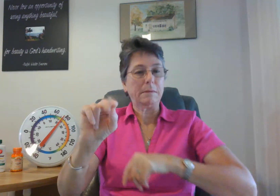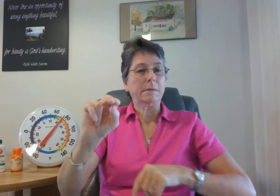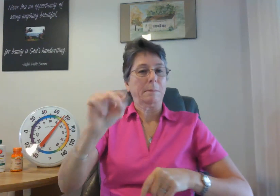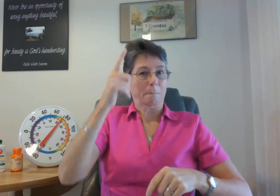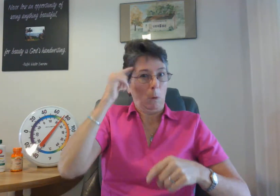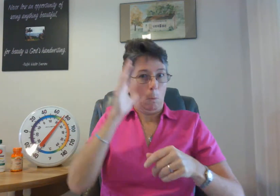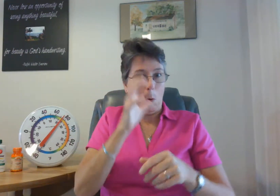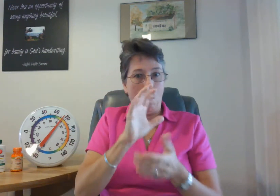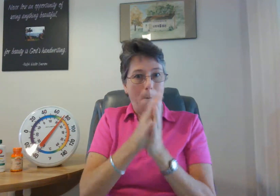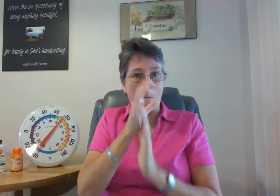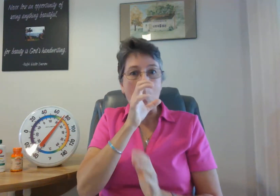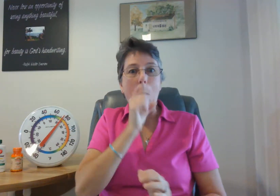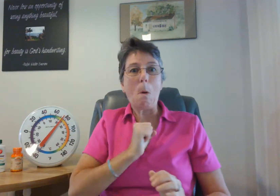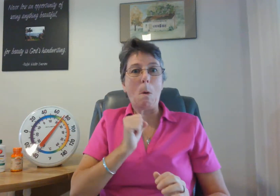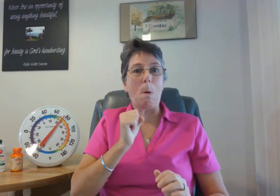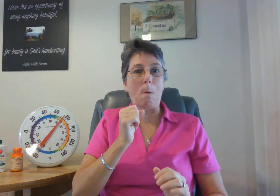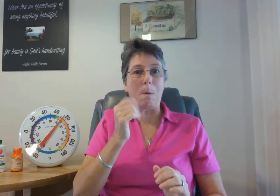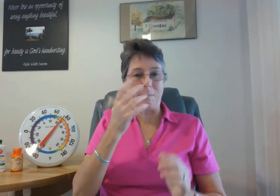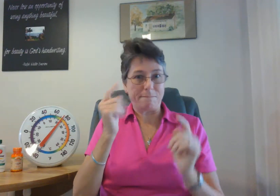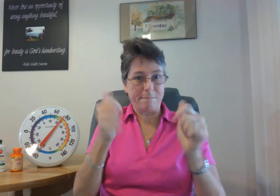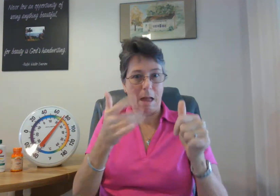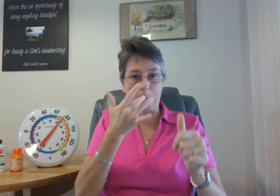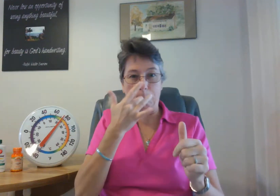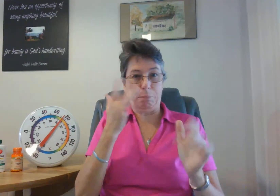This is British system by the way. But... if we travel to other countries.